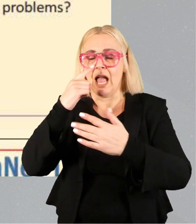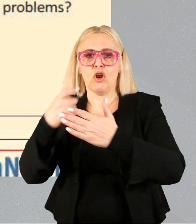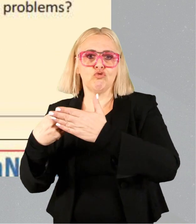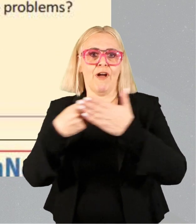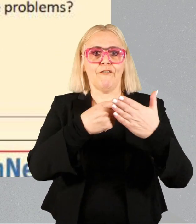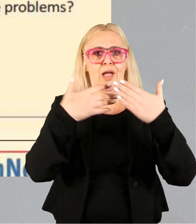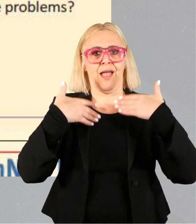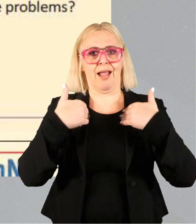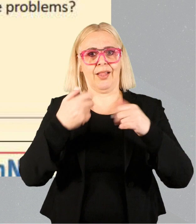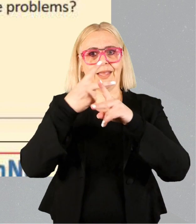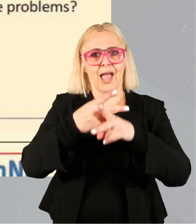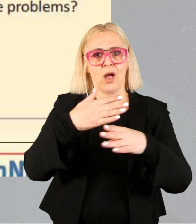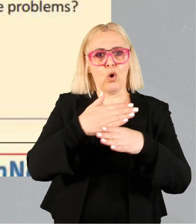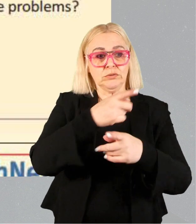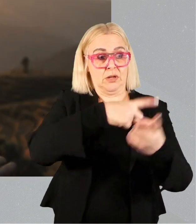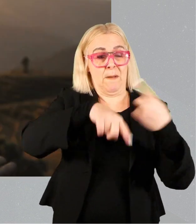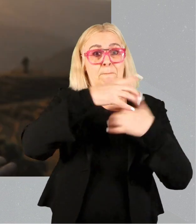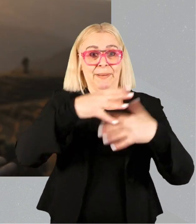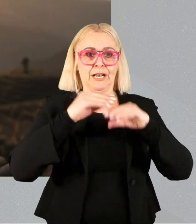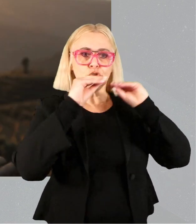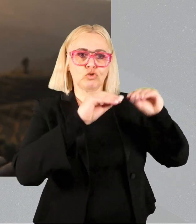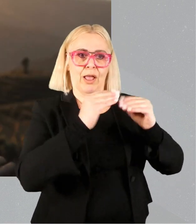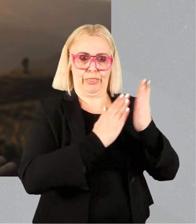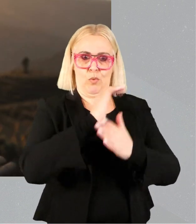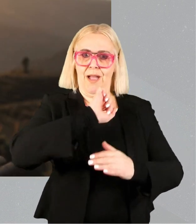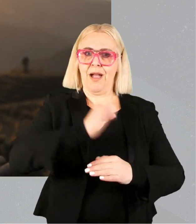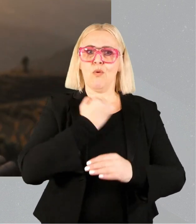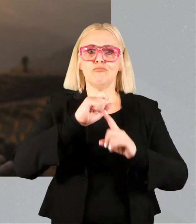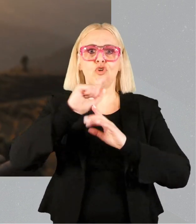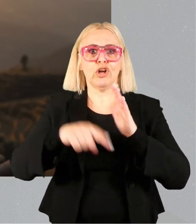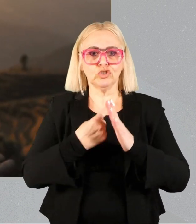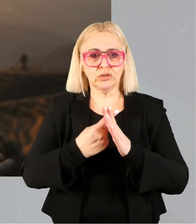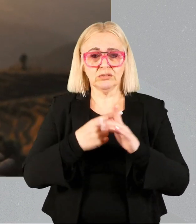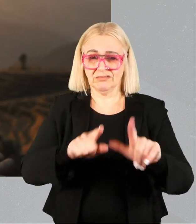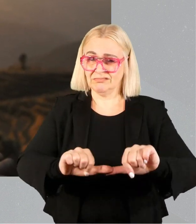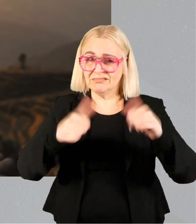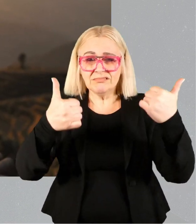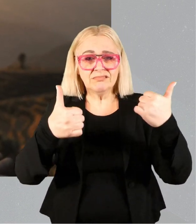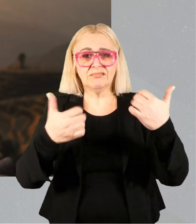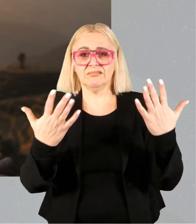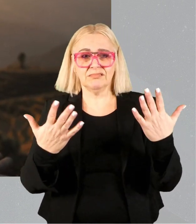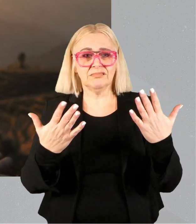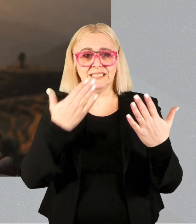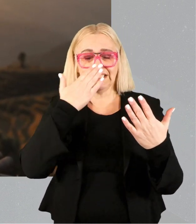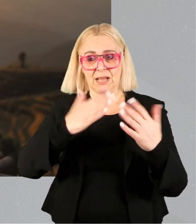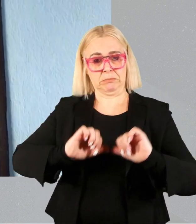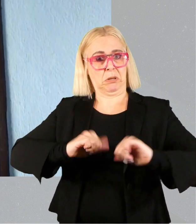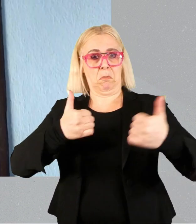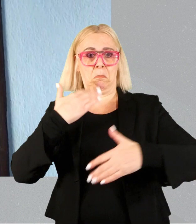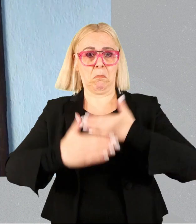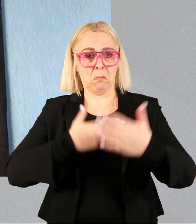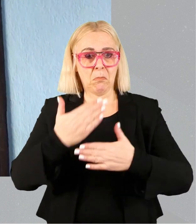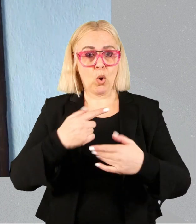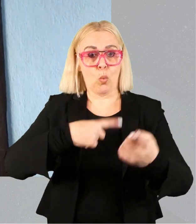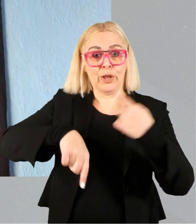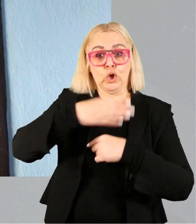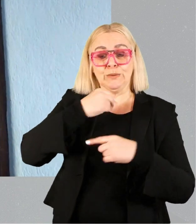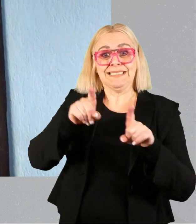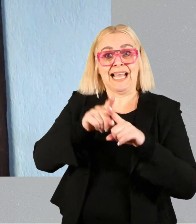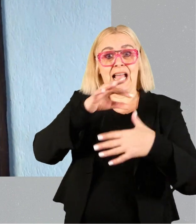trained by our project. That was good. Amazing, seems like it's really effective. We adopted the same tools in a post-earthquake context.